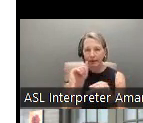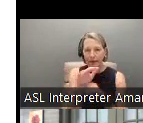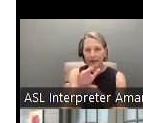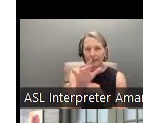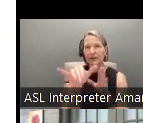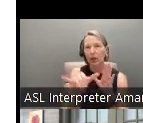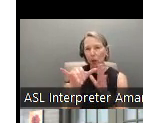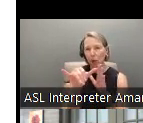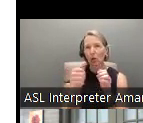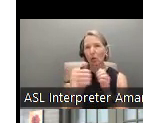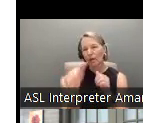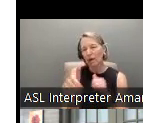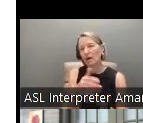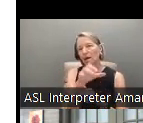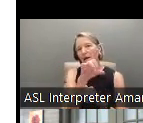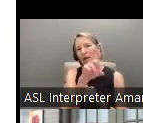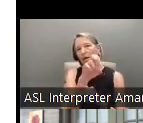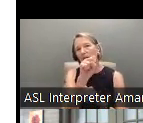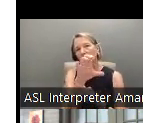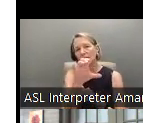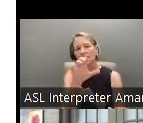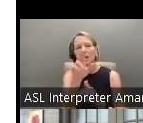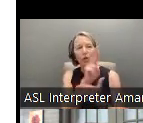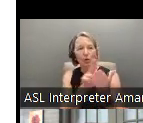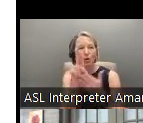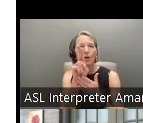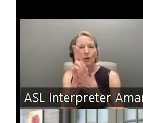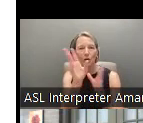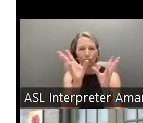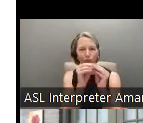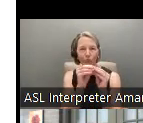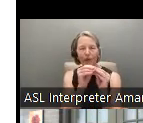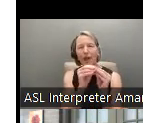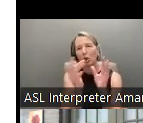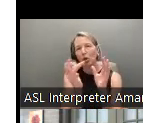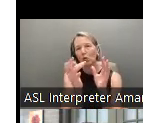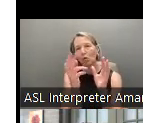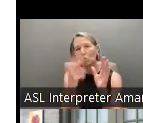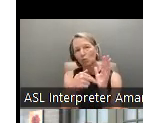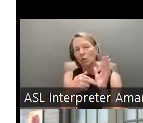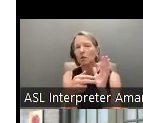um with our other DRSC university sessions um that you can go reach at any time uh we do